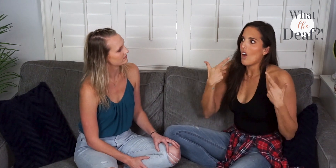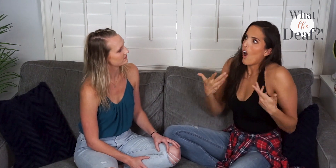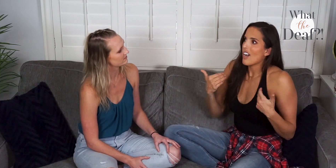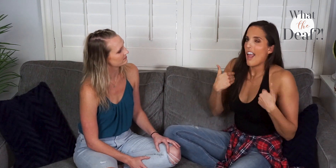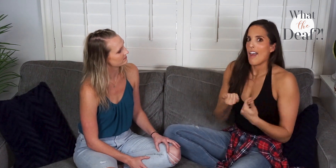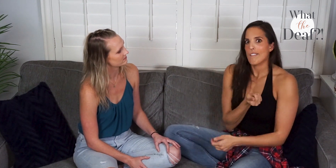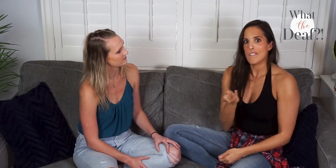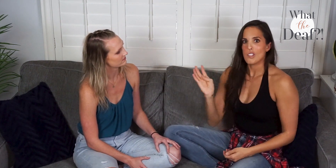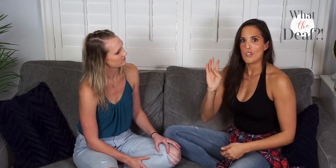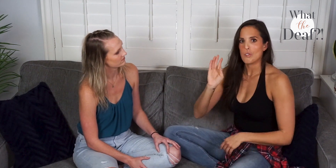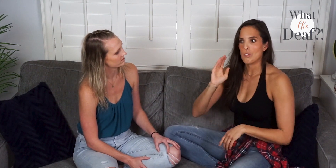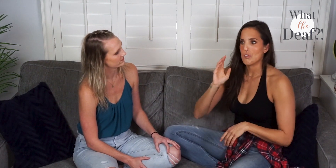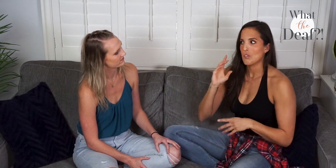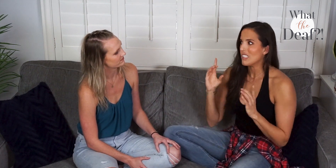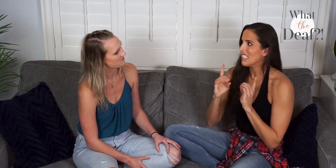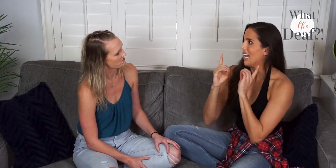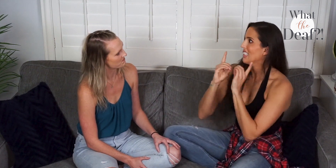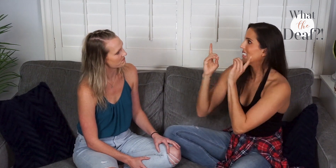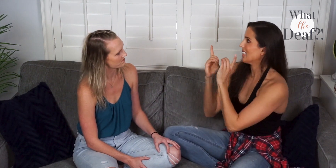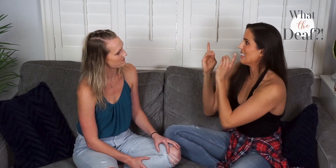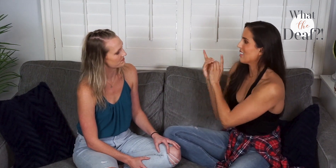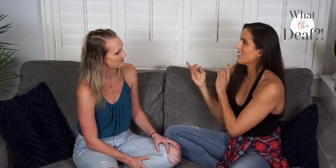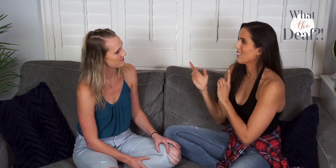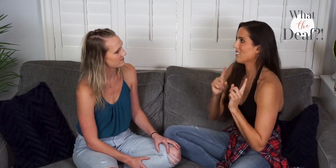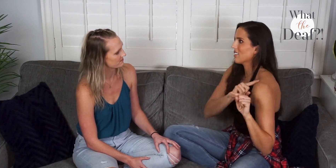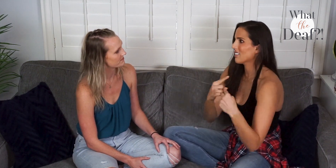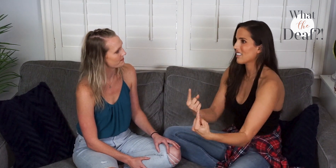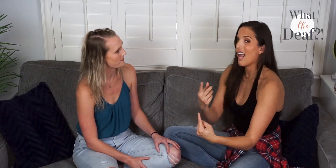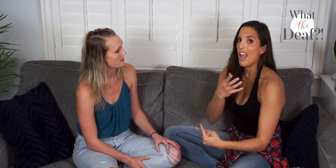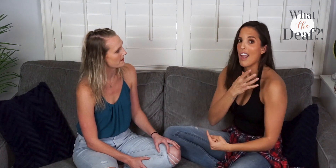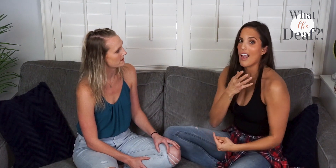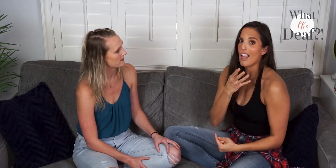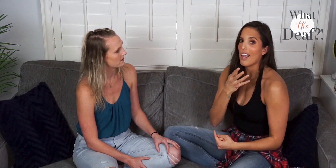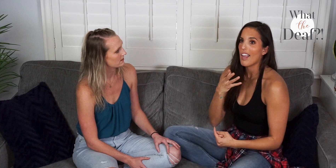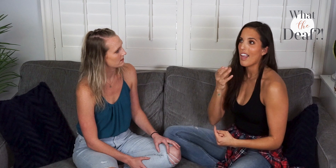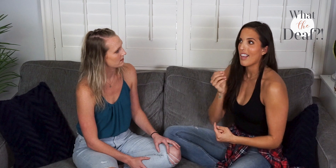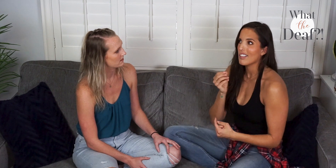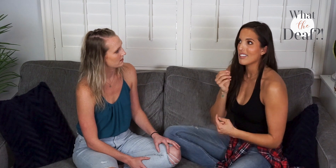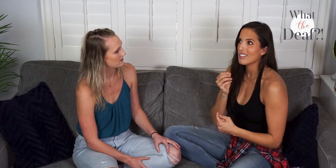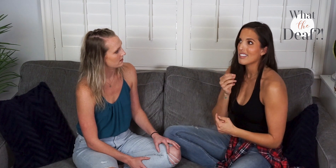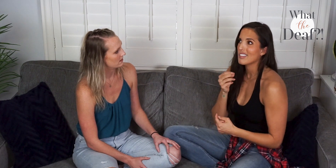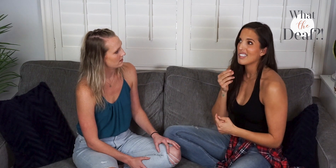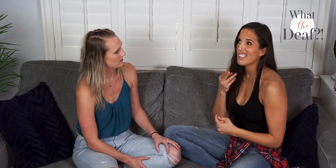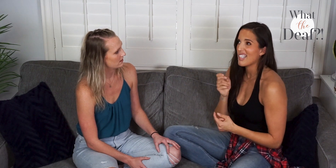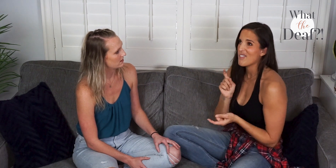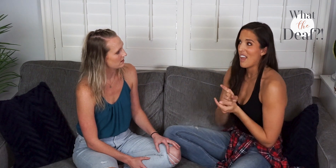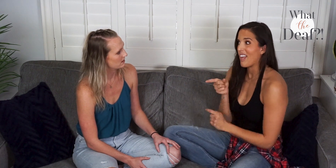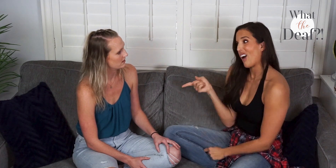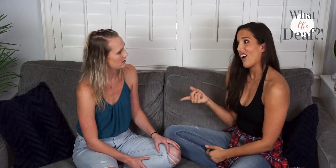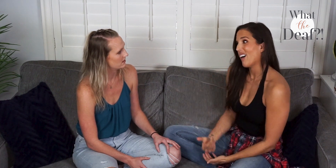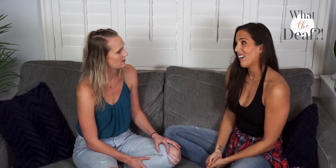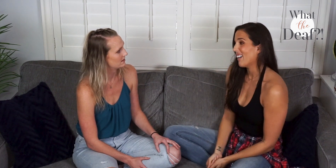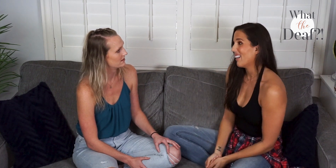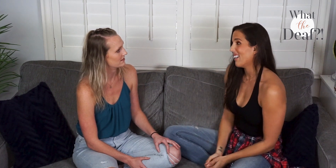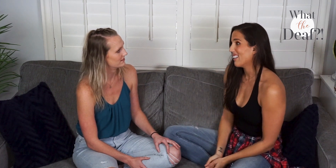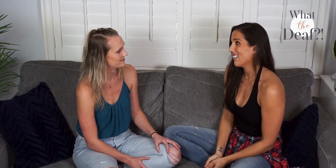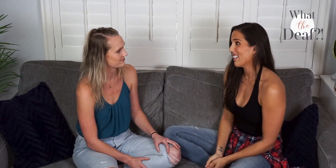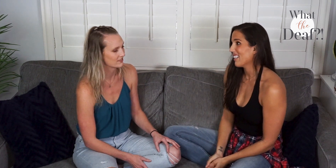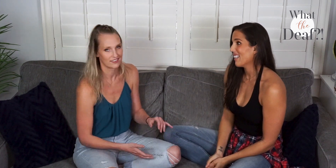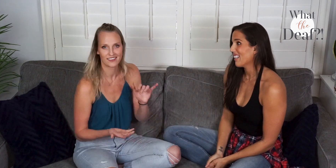and we've already had a few dates since, and he met Carly.